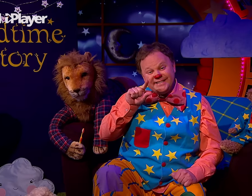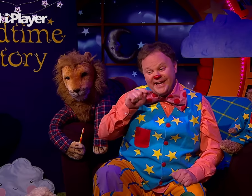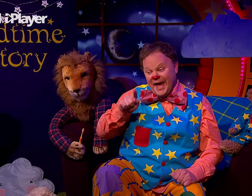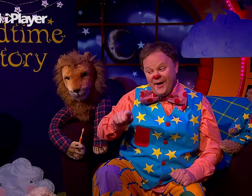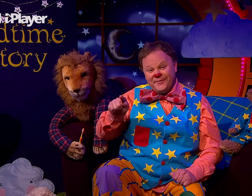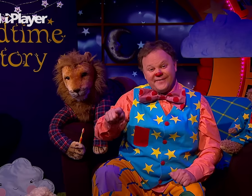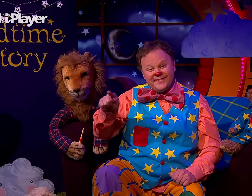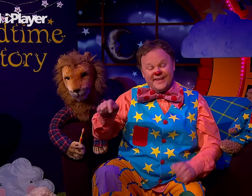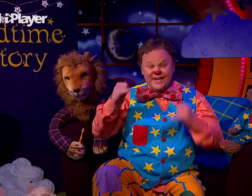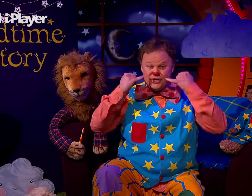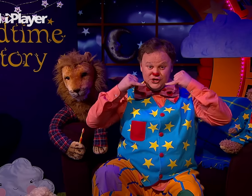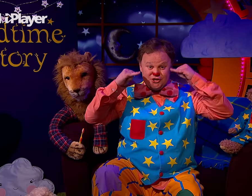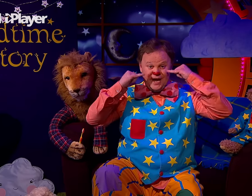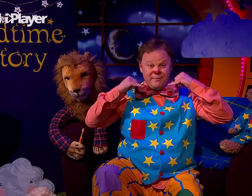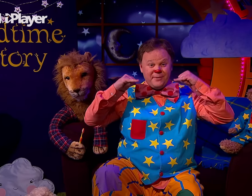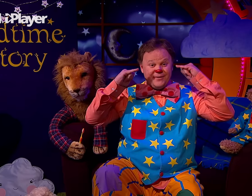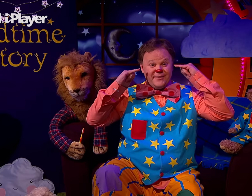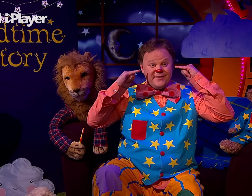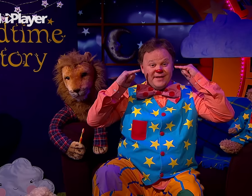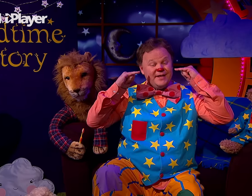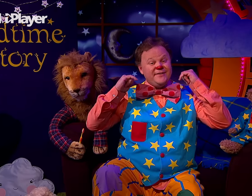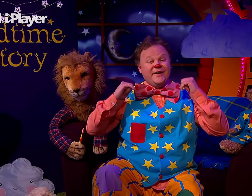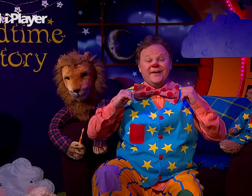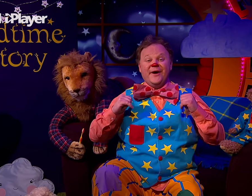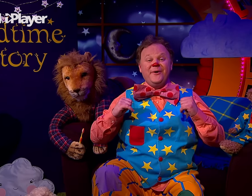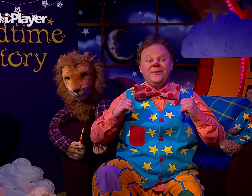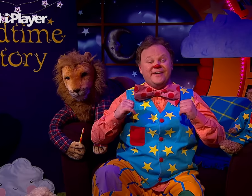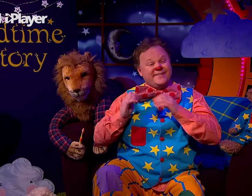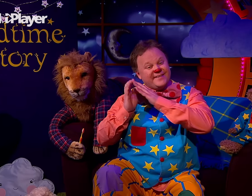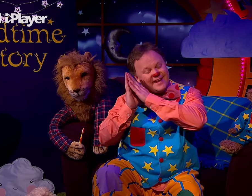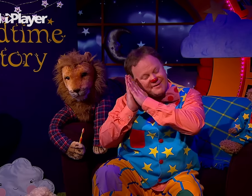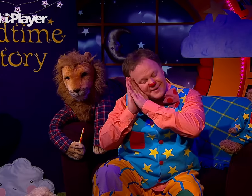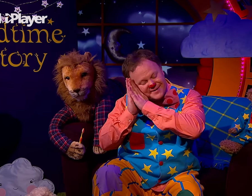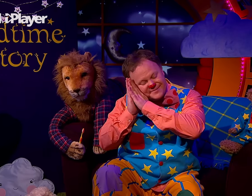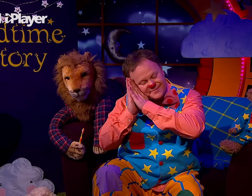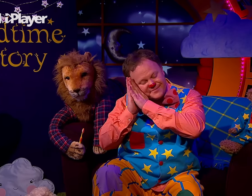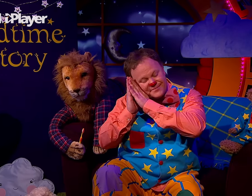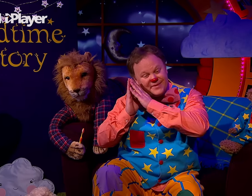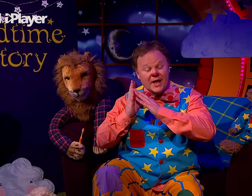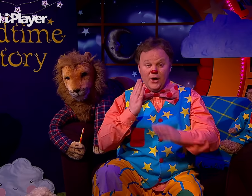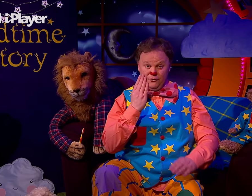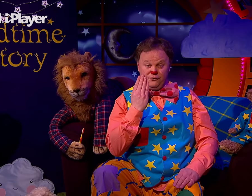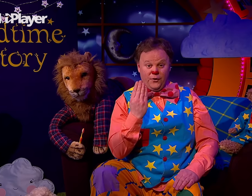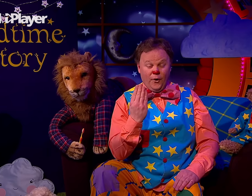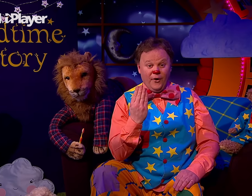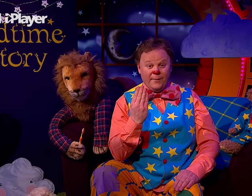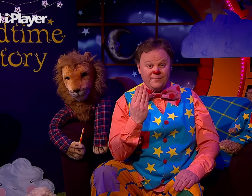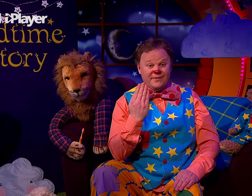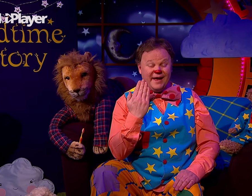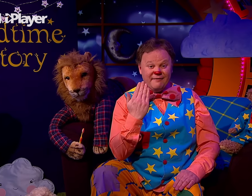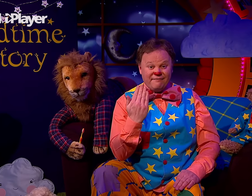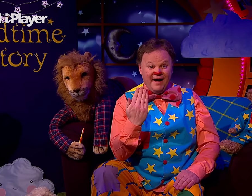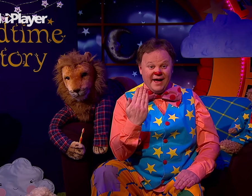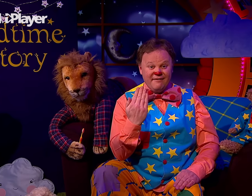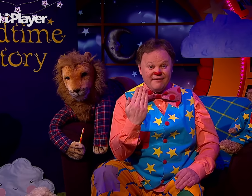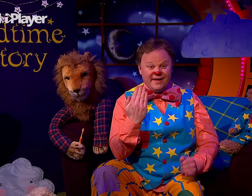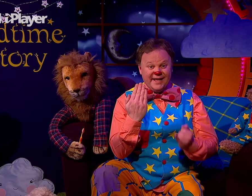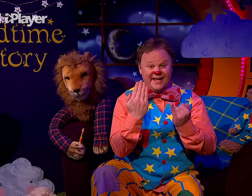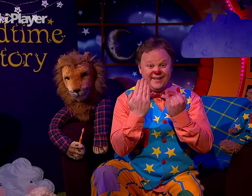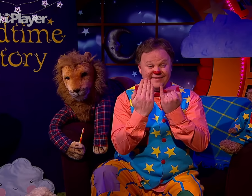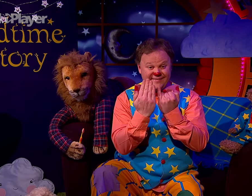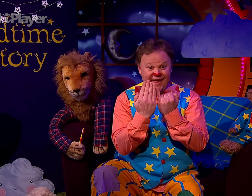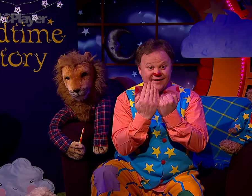she counts sheep to go to sleep four five six